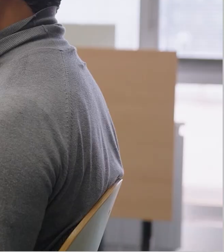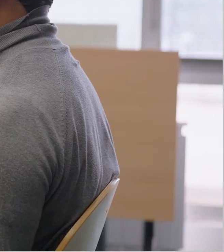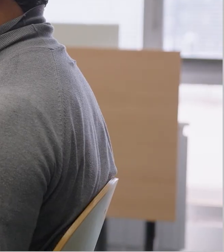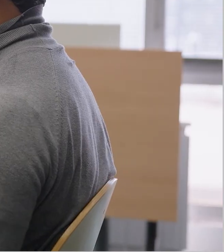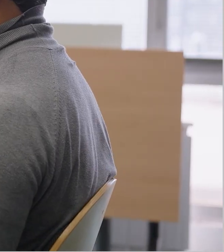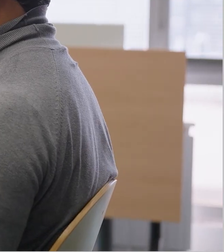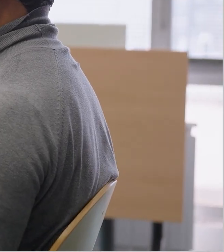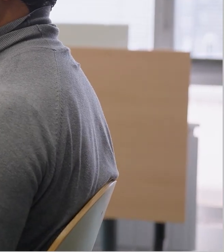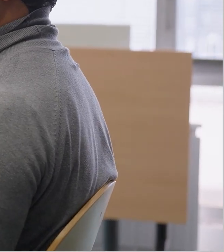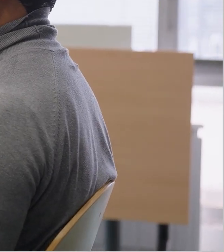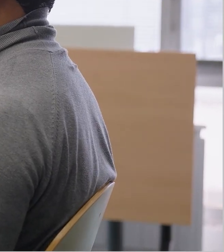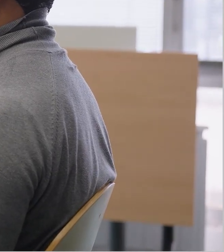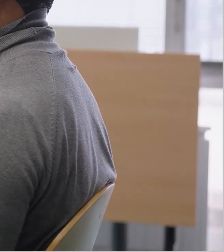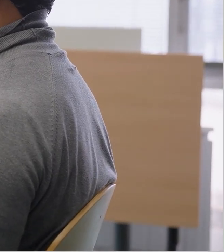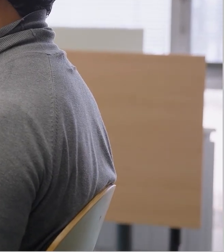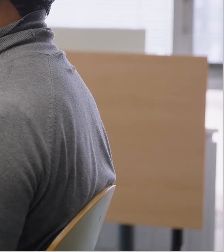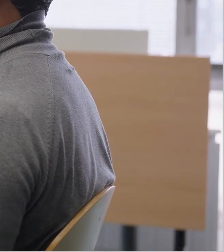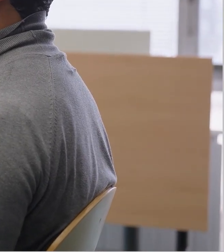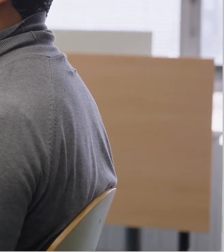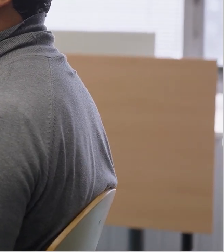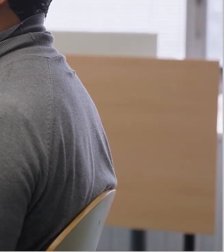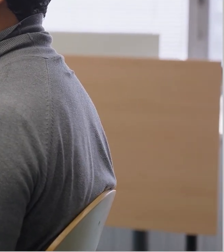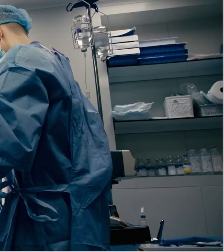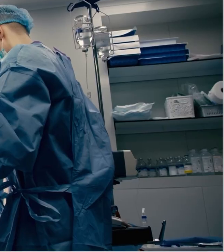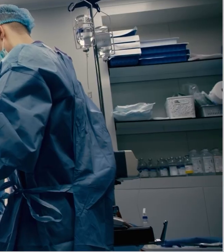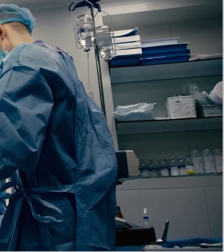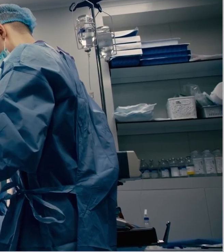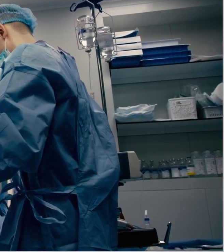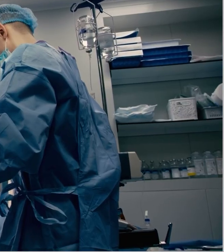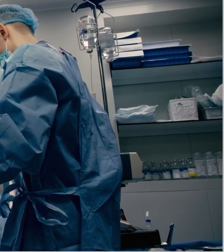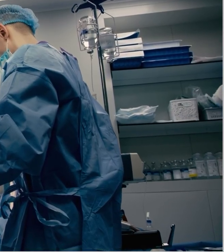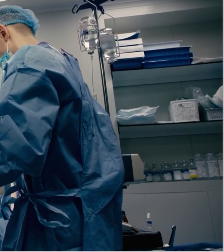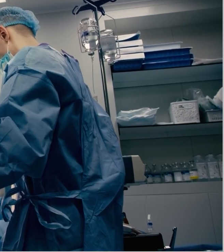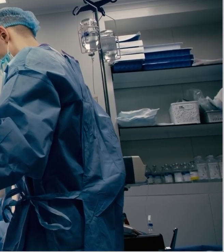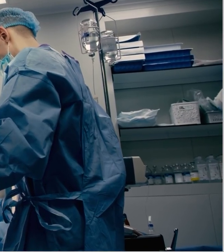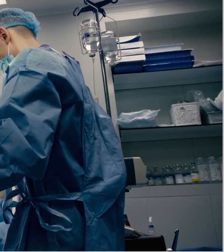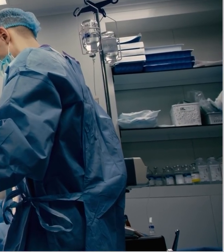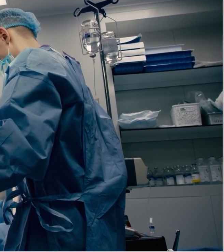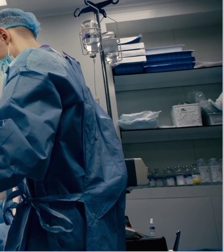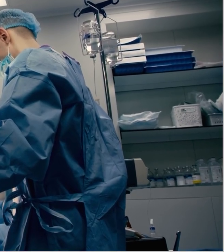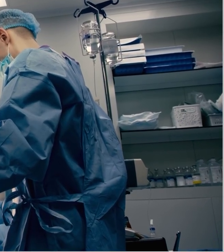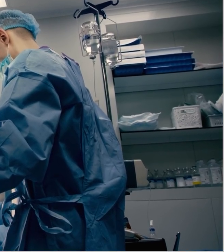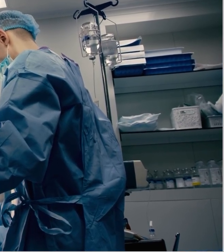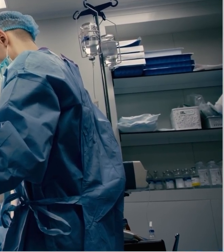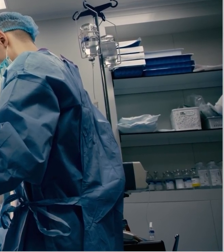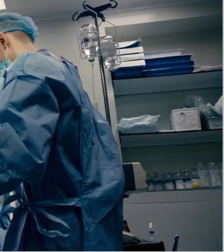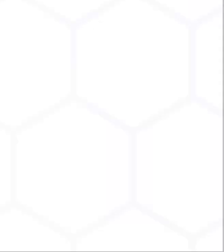As this Series highlights, many disparities persist not because they are inevitable,